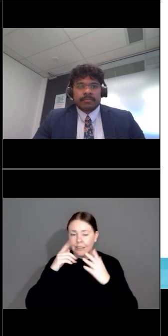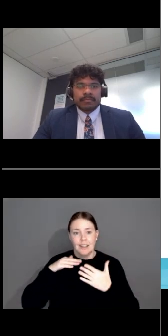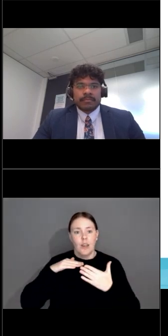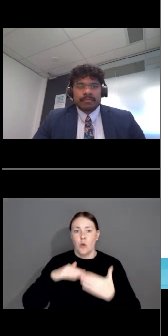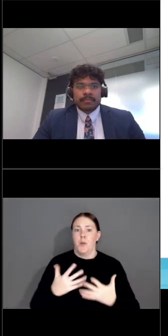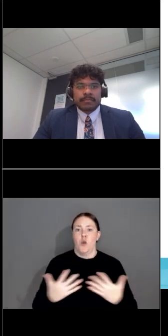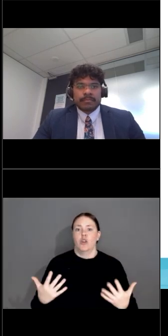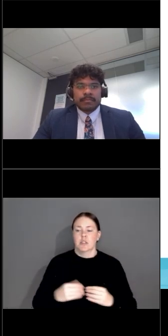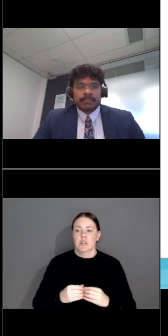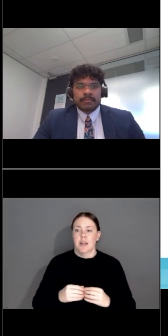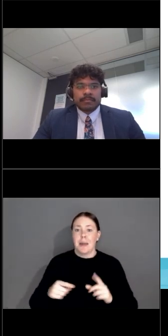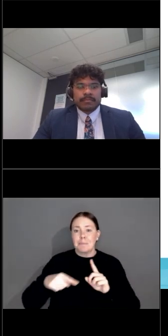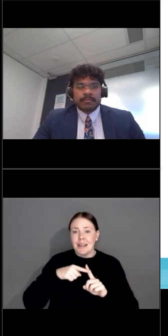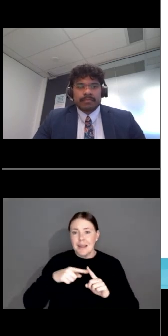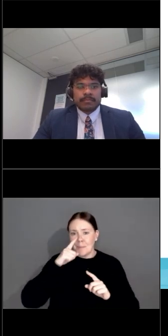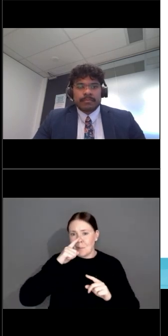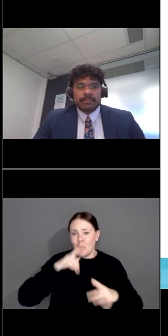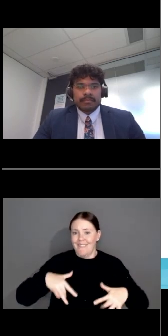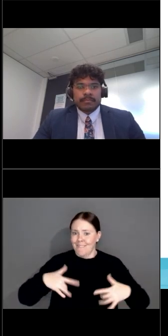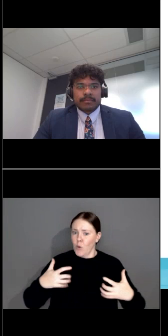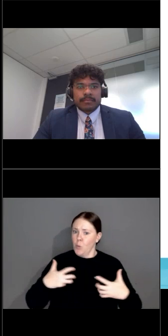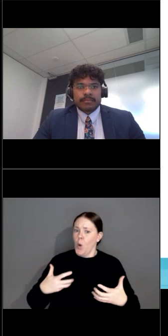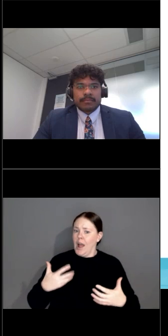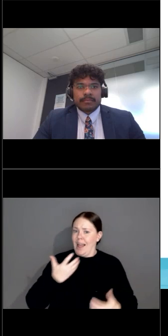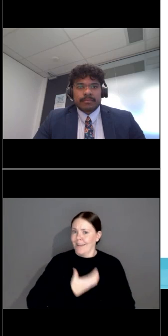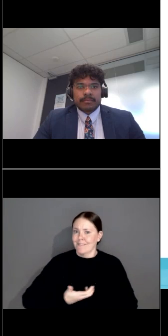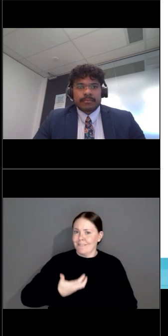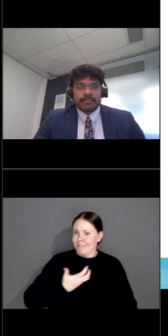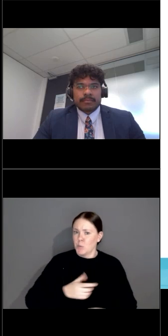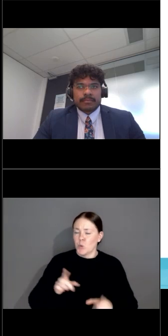because you do see this more as a people do see it because it come from the Northern Territory